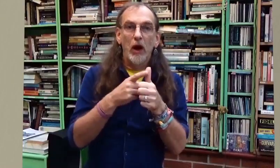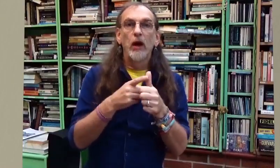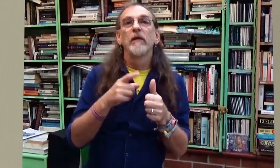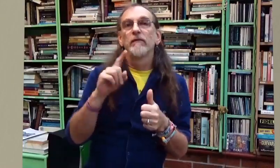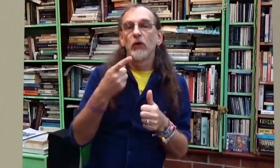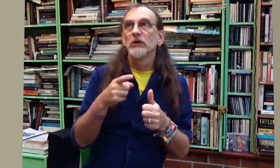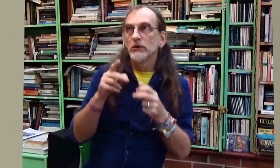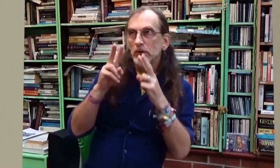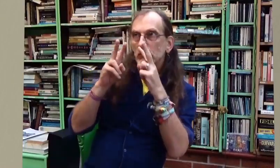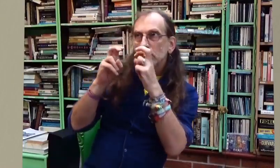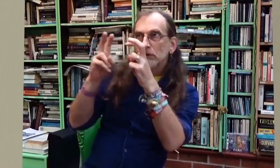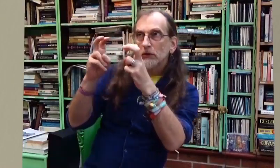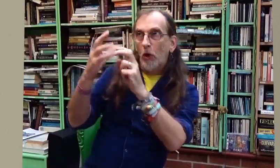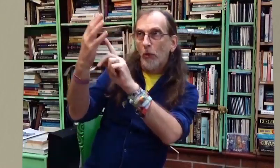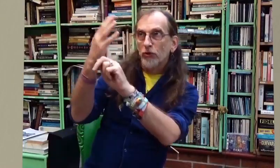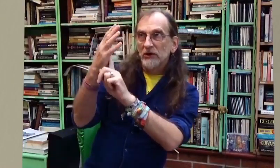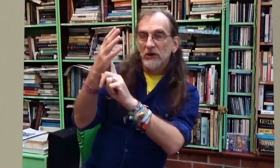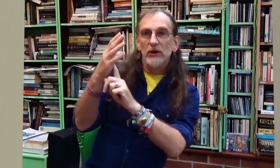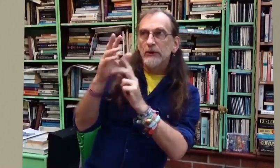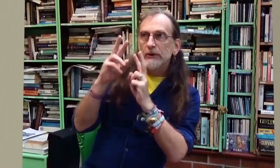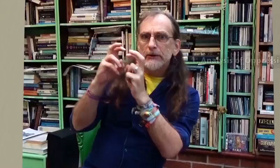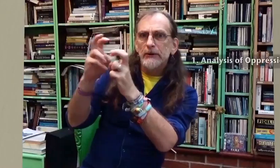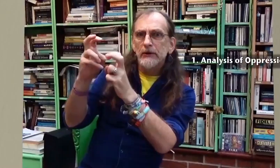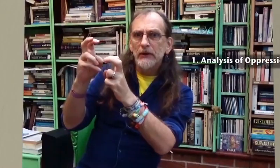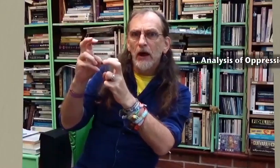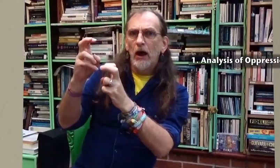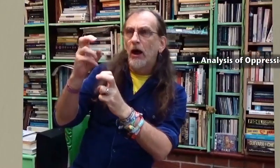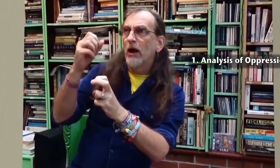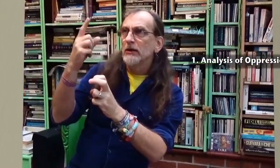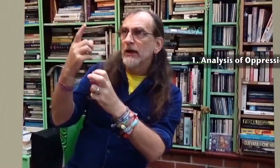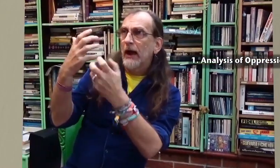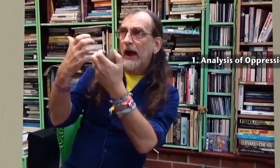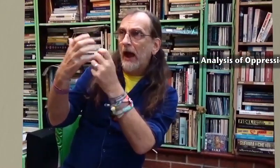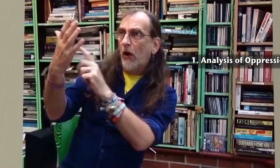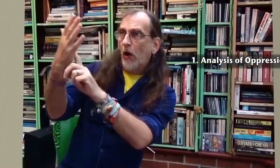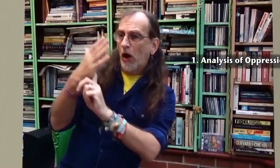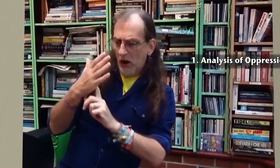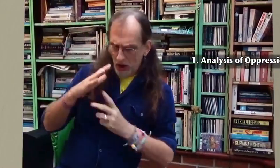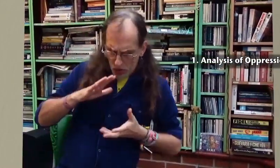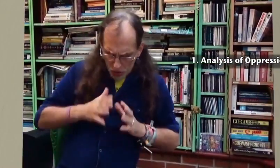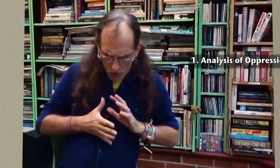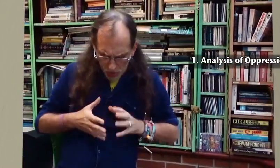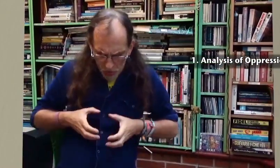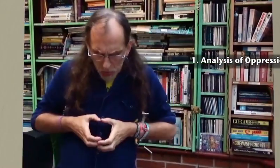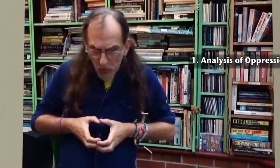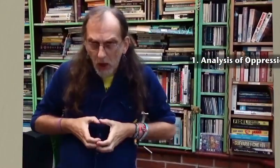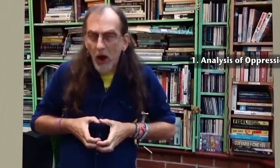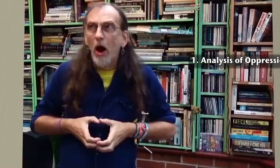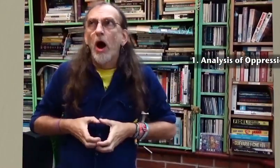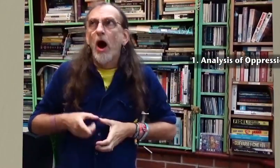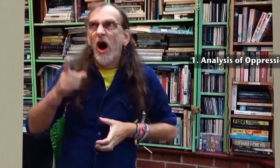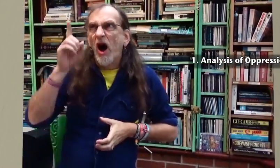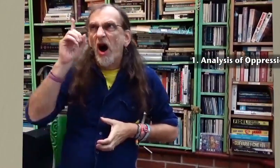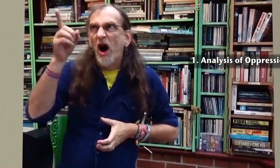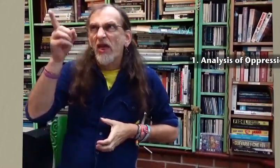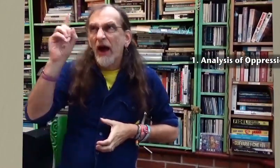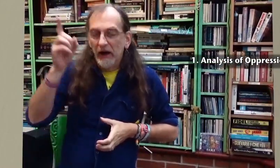First, a deep exploration of the impact of oppression on the sense of self and